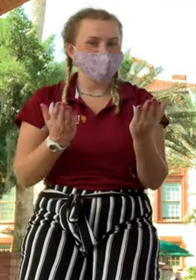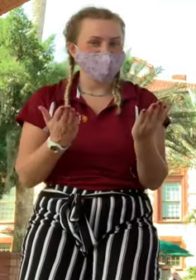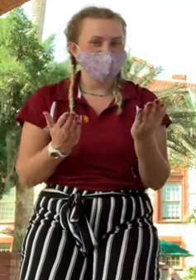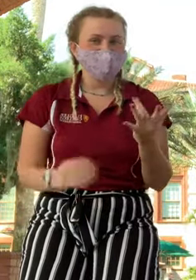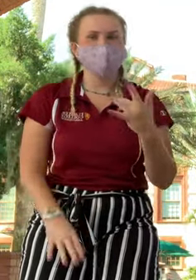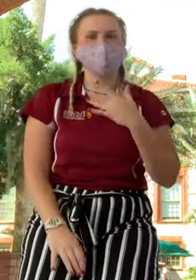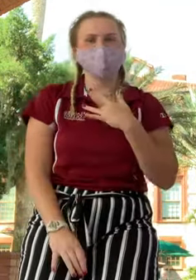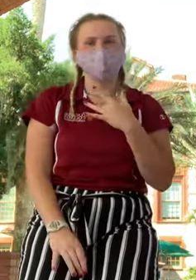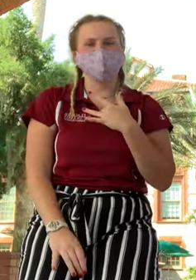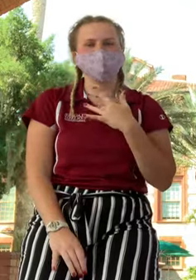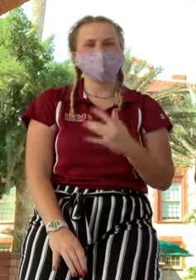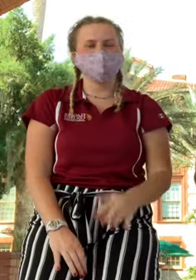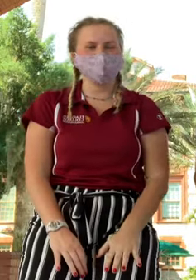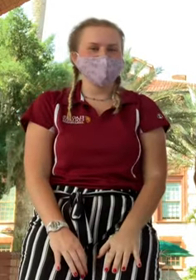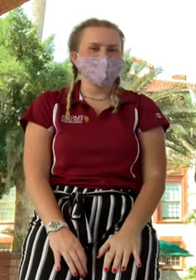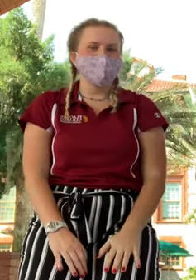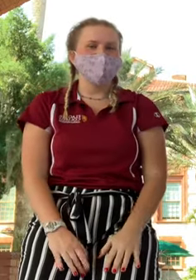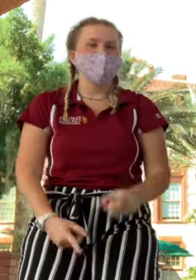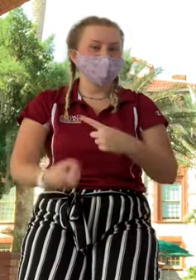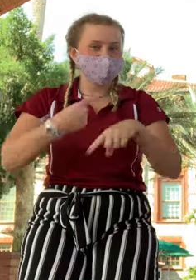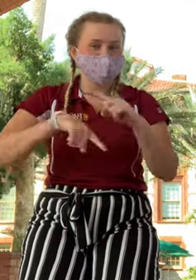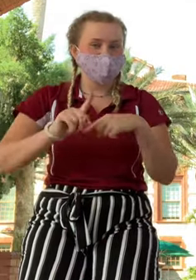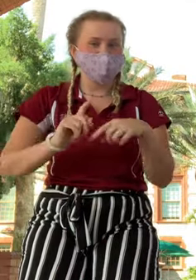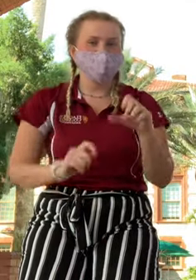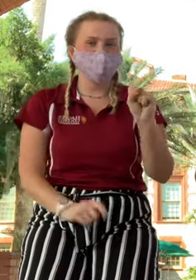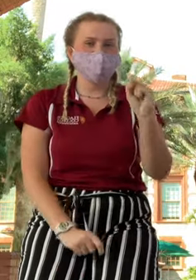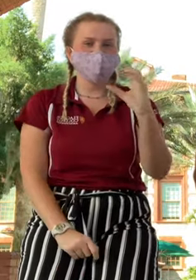what? HEART. And the sign for "science" is what? SCIENCE.